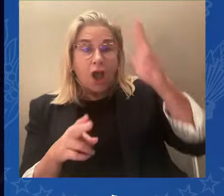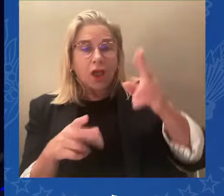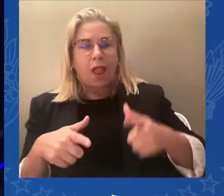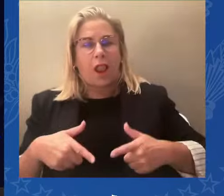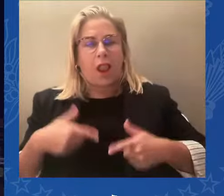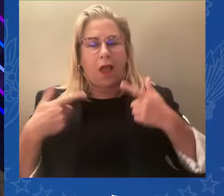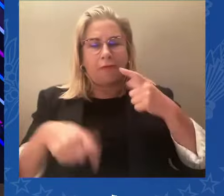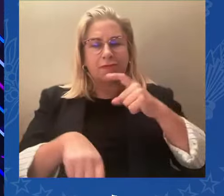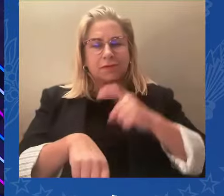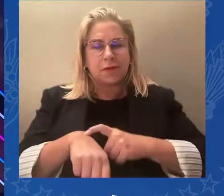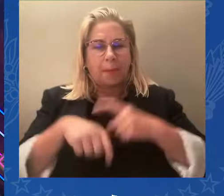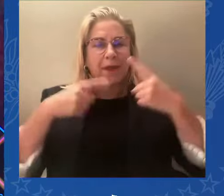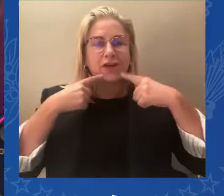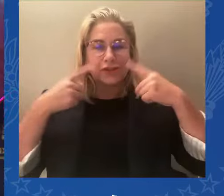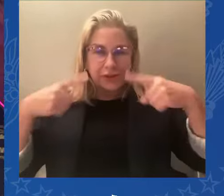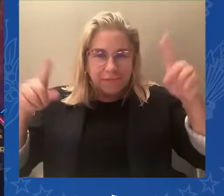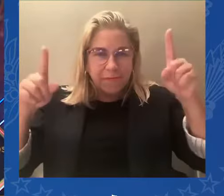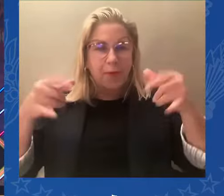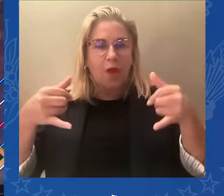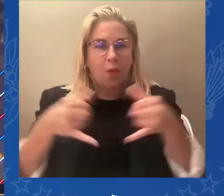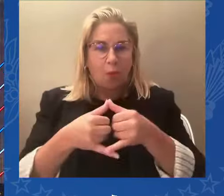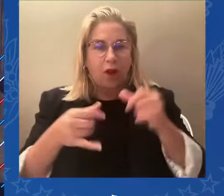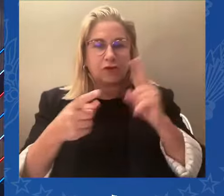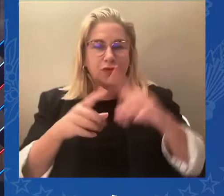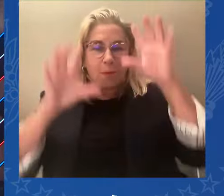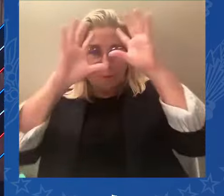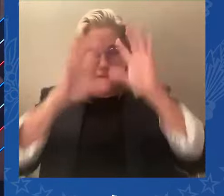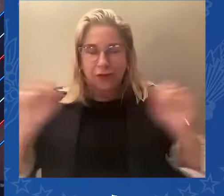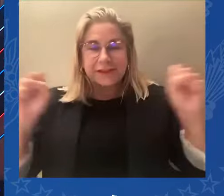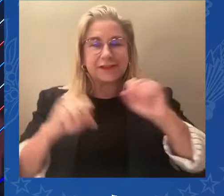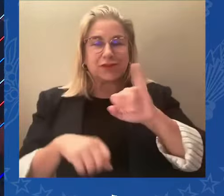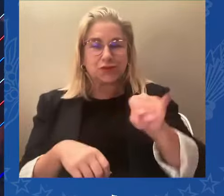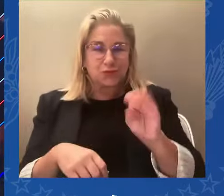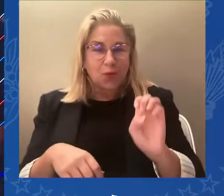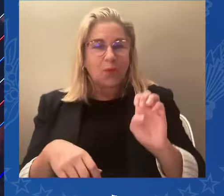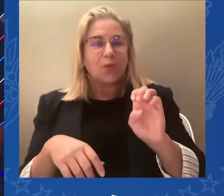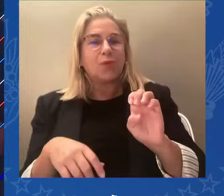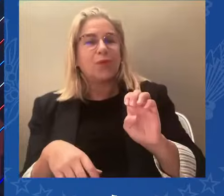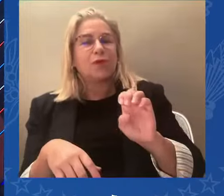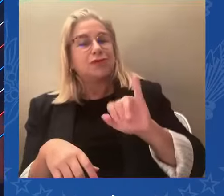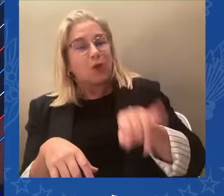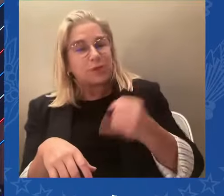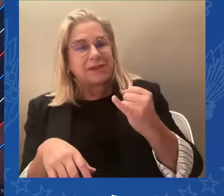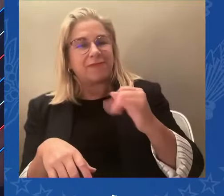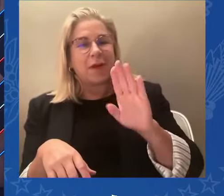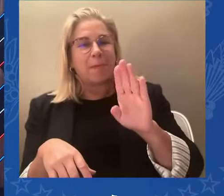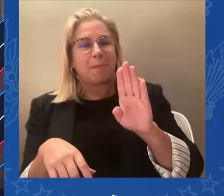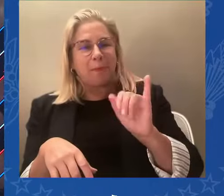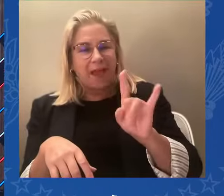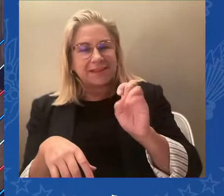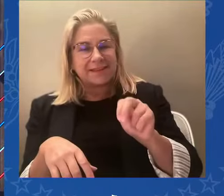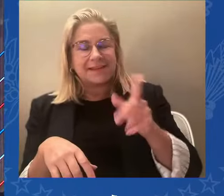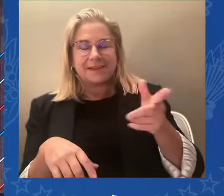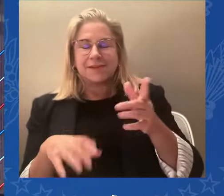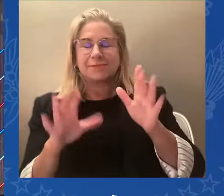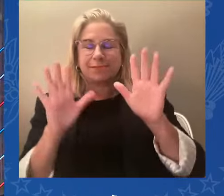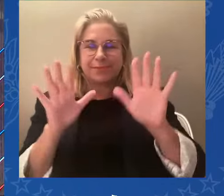Mr. Horsford: Distinguished guests. Please join us as we introduce and honor with the Congressional Black Caucus